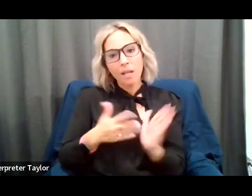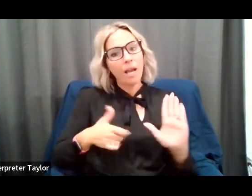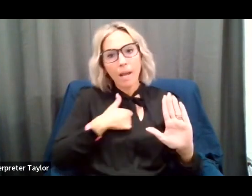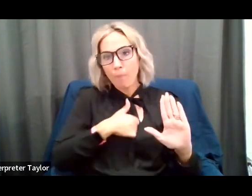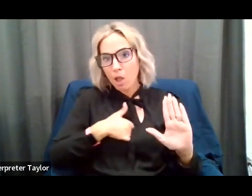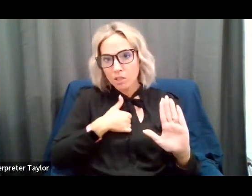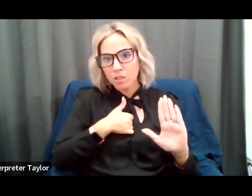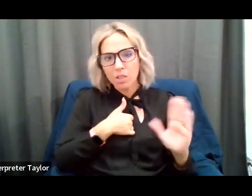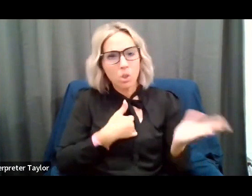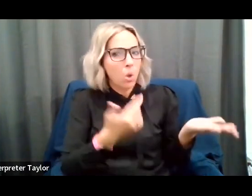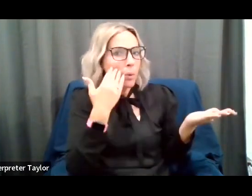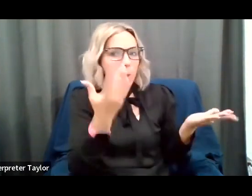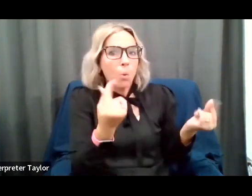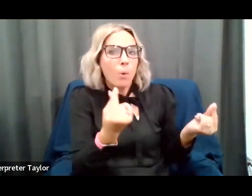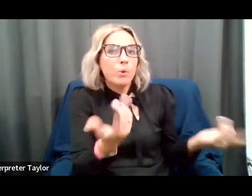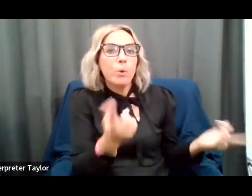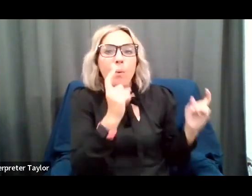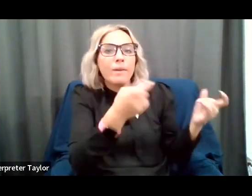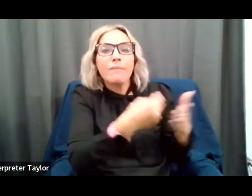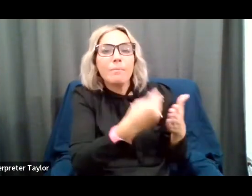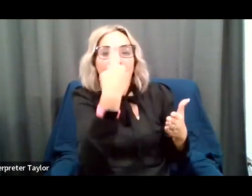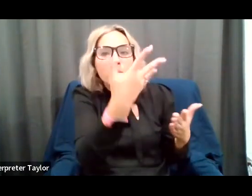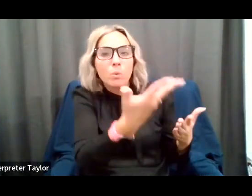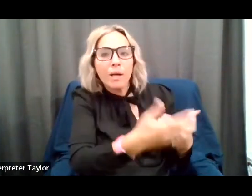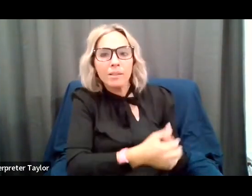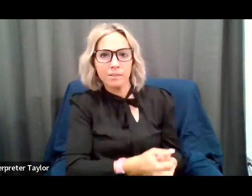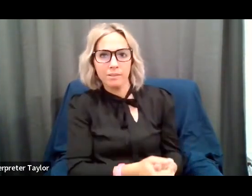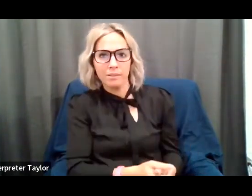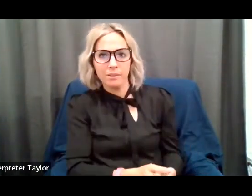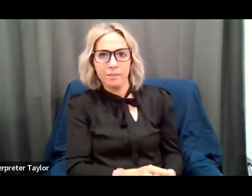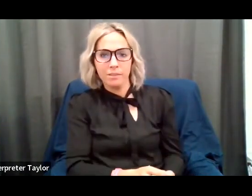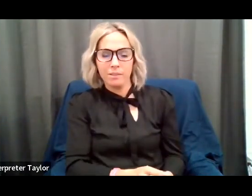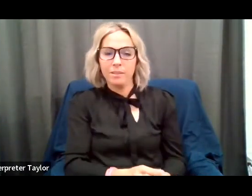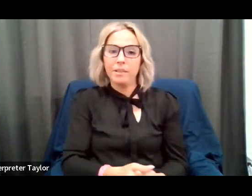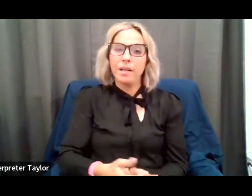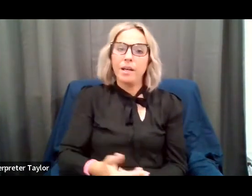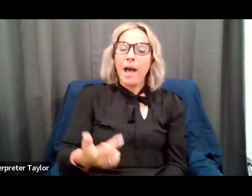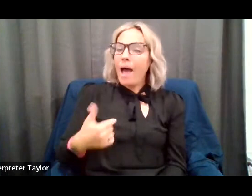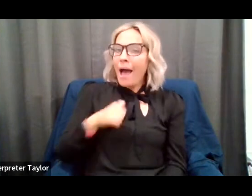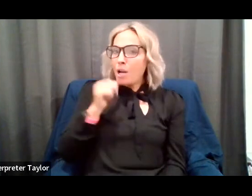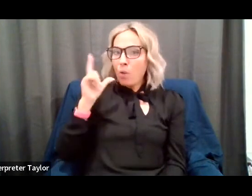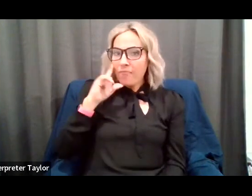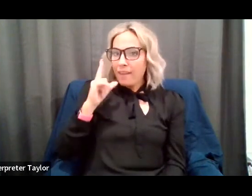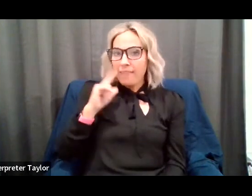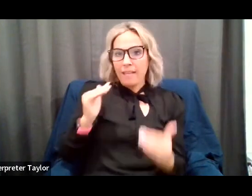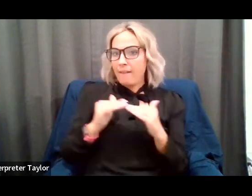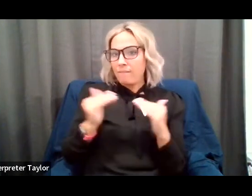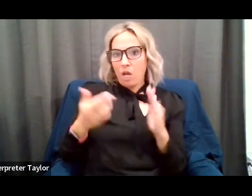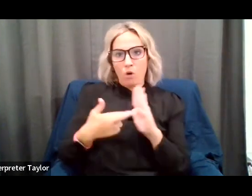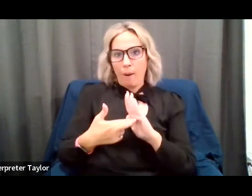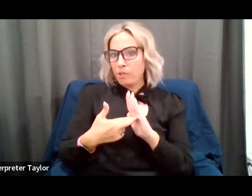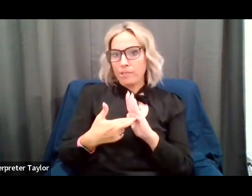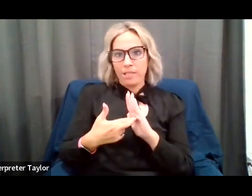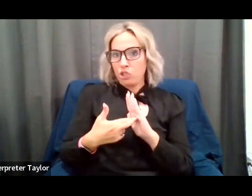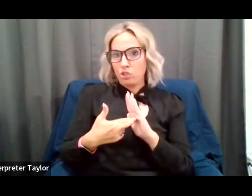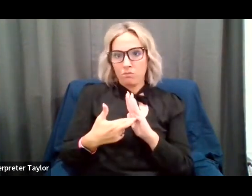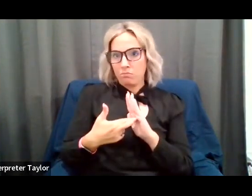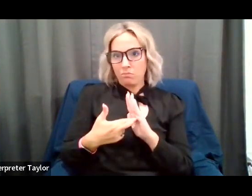We don't know what we're doing. I-I don't think that's a fair representation. What I would say, sir,